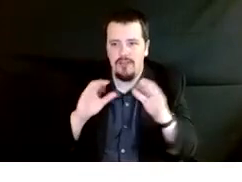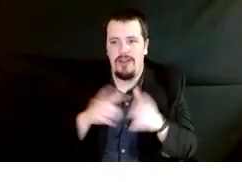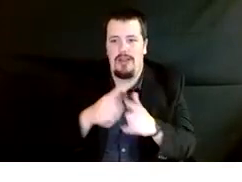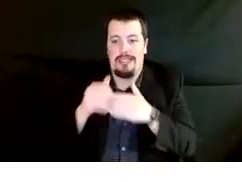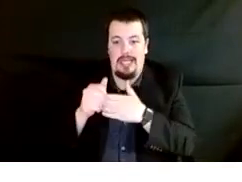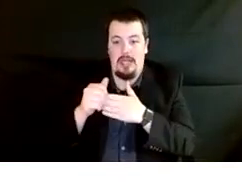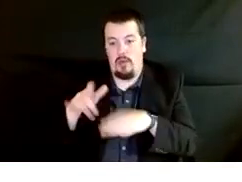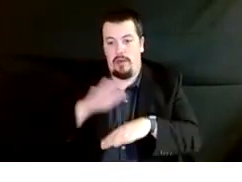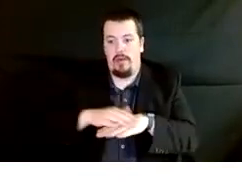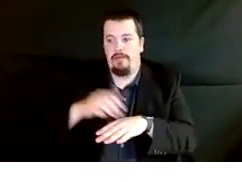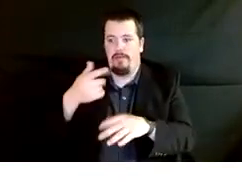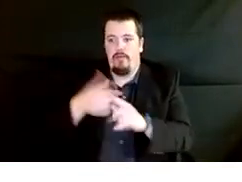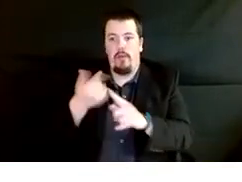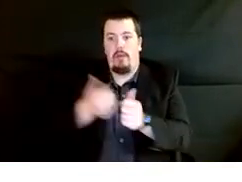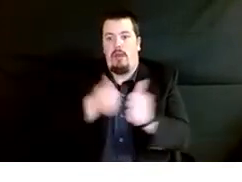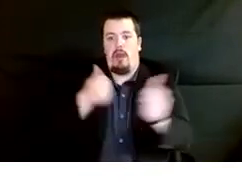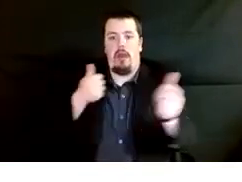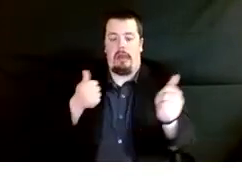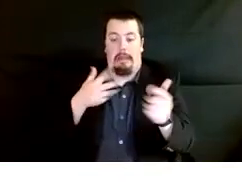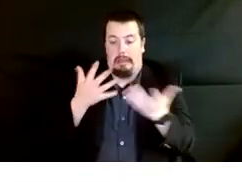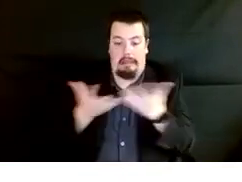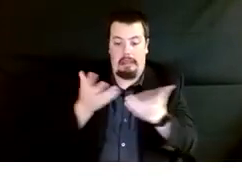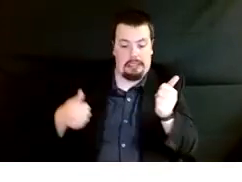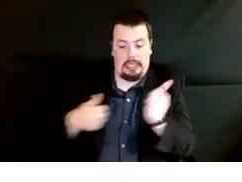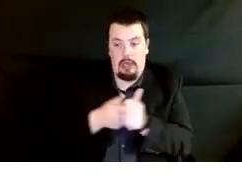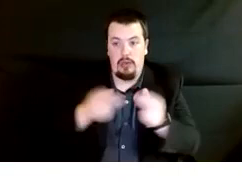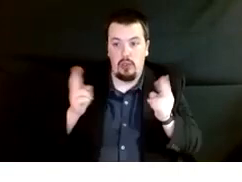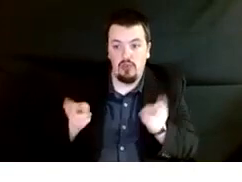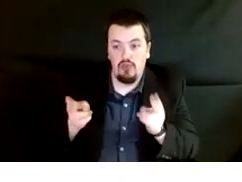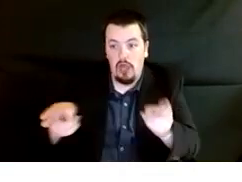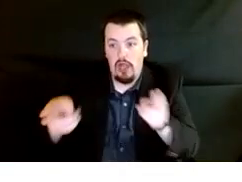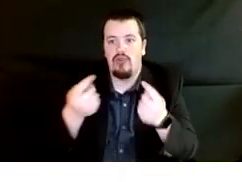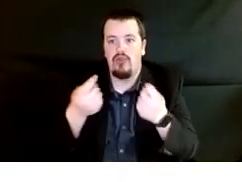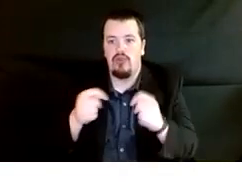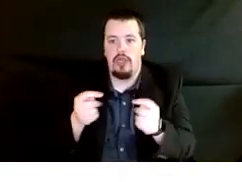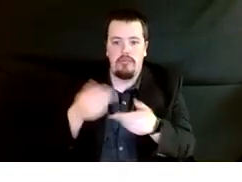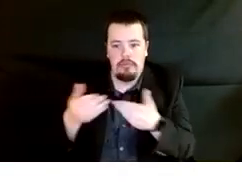and having to really rush and try to get these things resolved..... volunteer